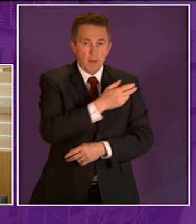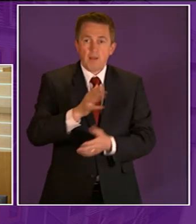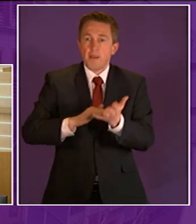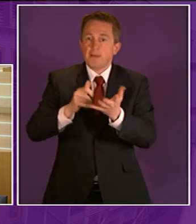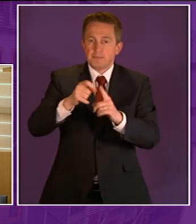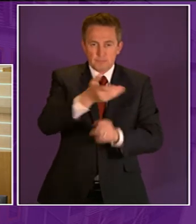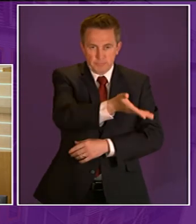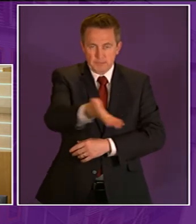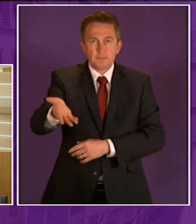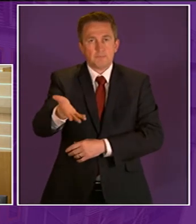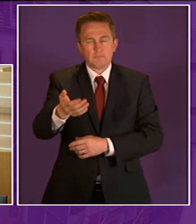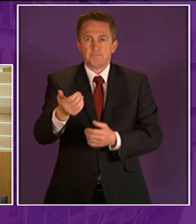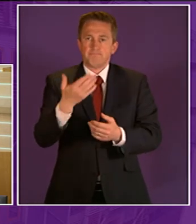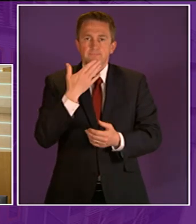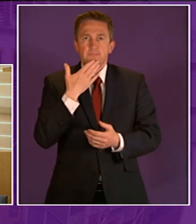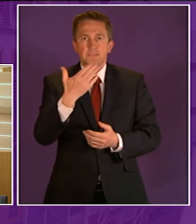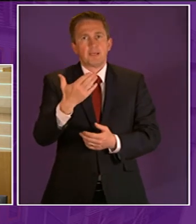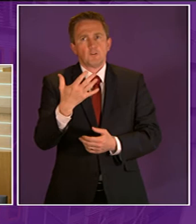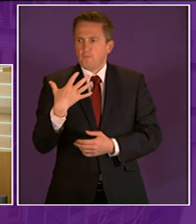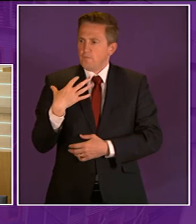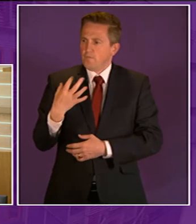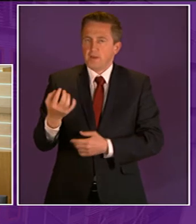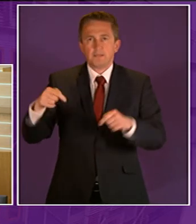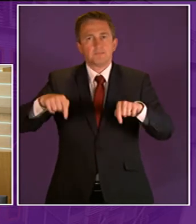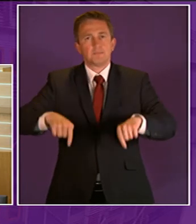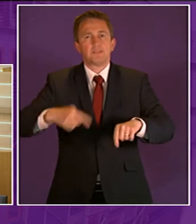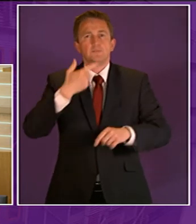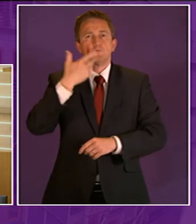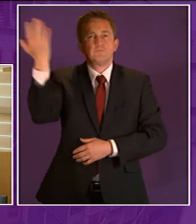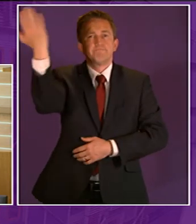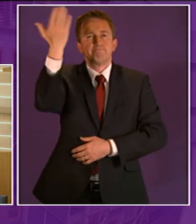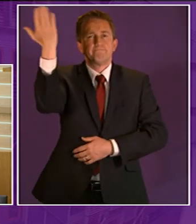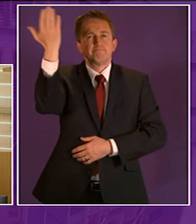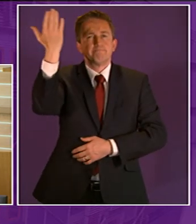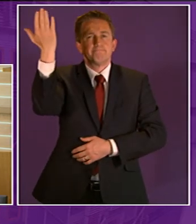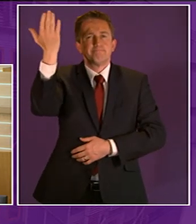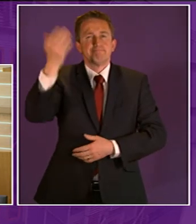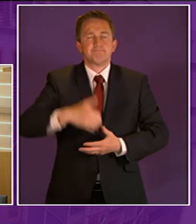Chaplain to the Aberdeen Hospitals): Thank you for this opportunity to speak to you today.